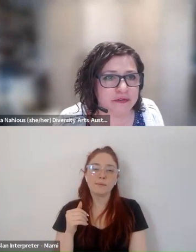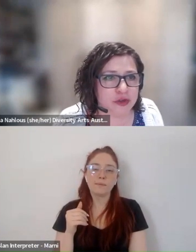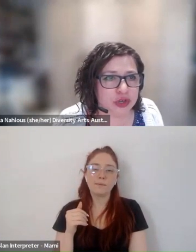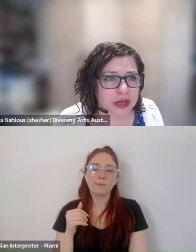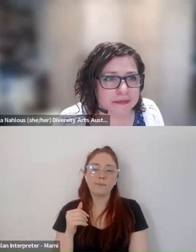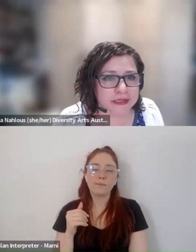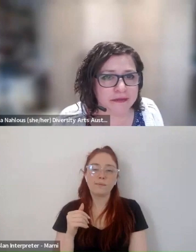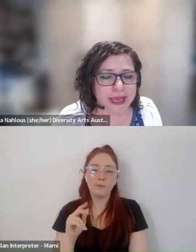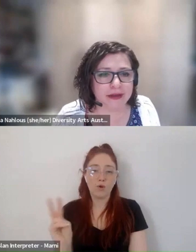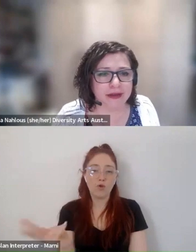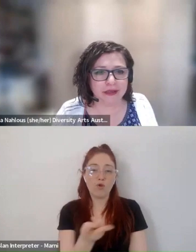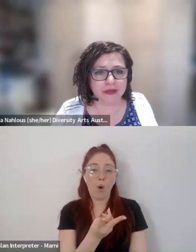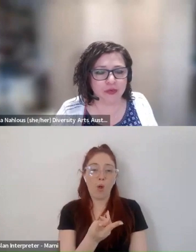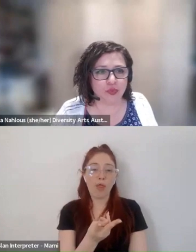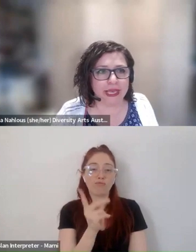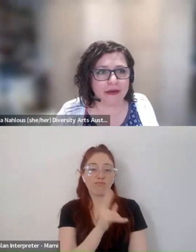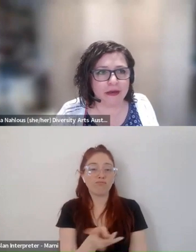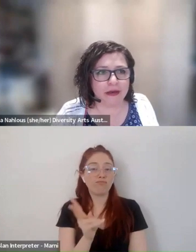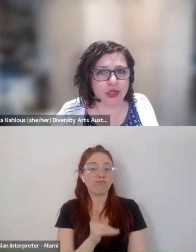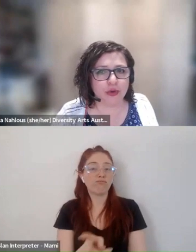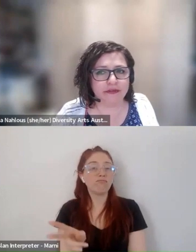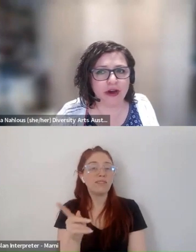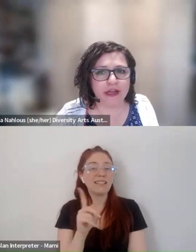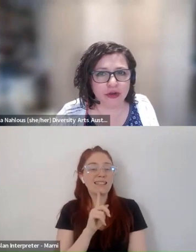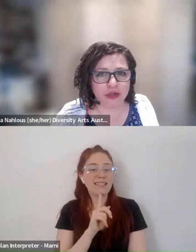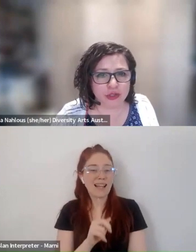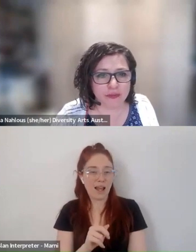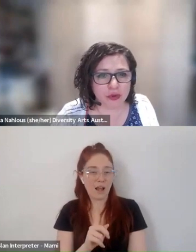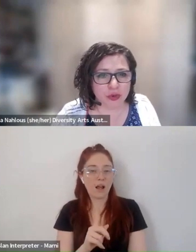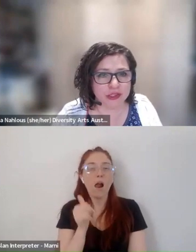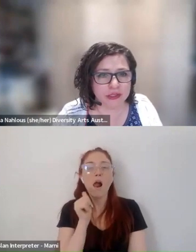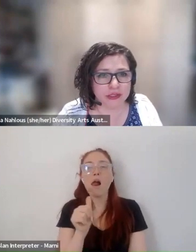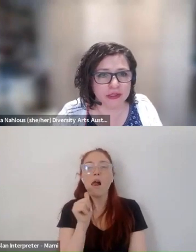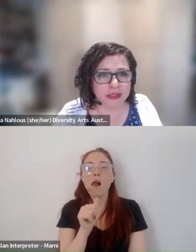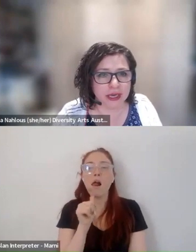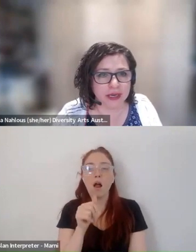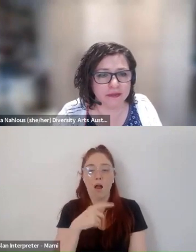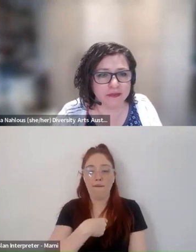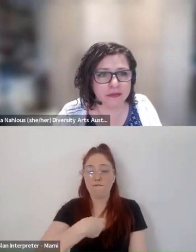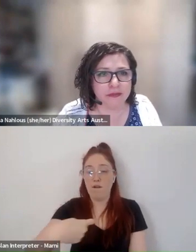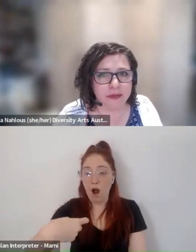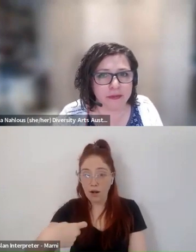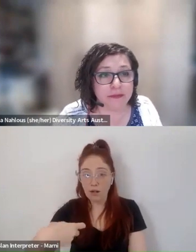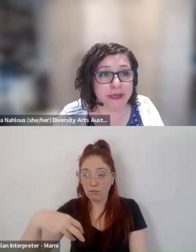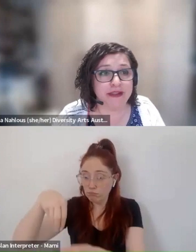few times about, when you're invited onto a board, to to be